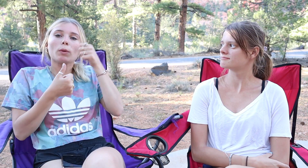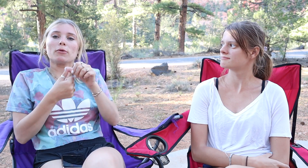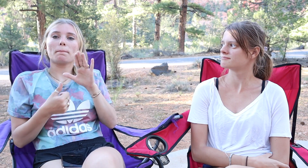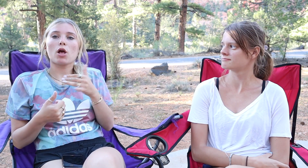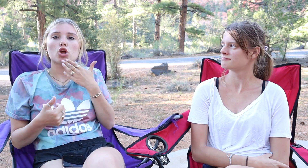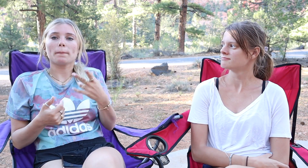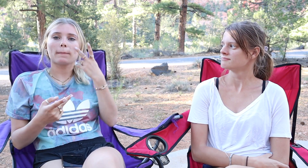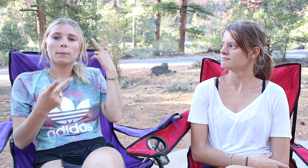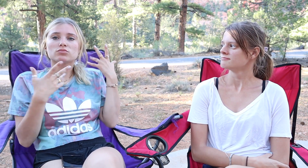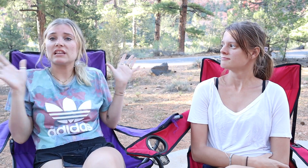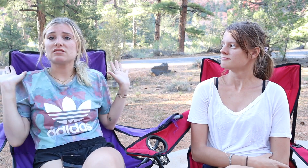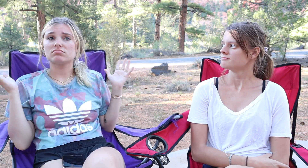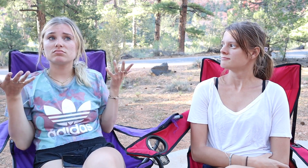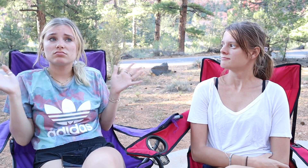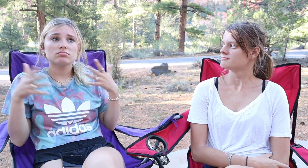if you let it go and you can still think of good memories that is fine